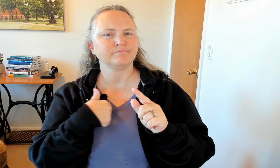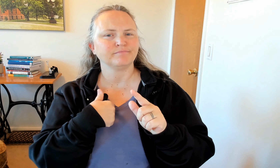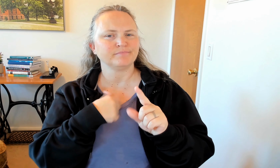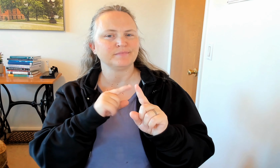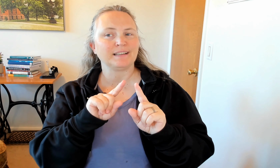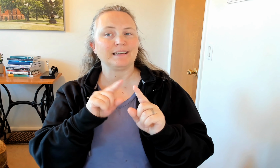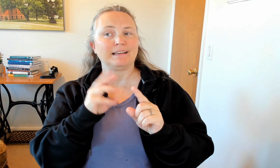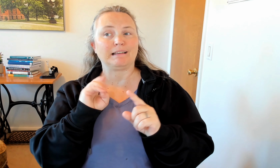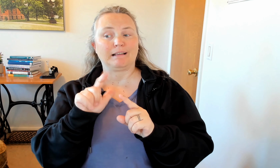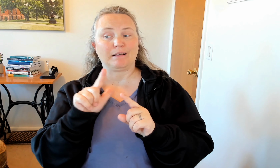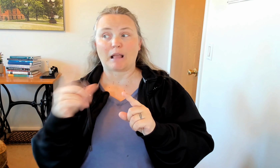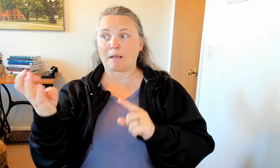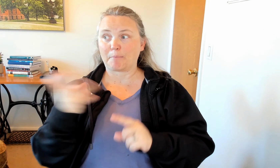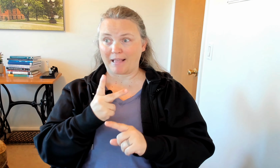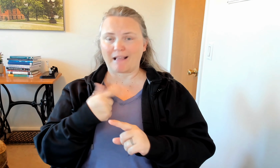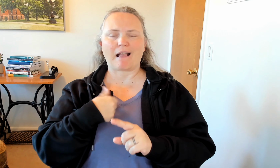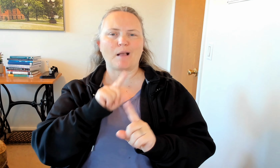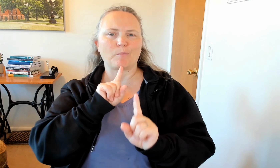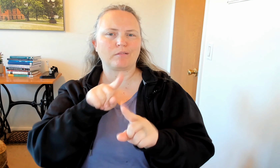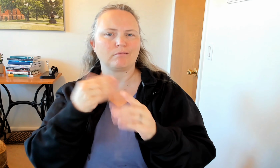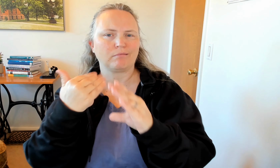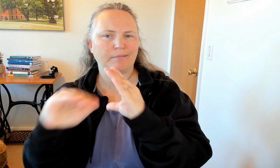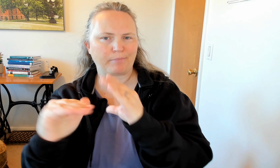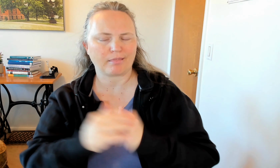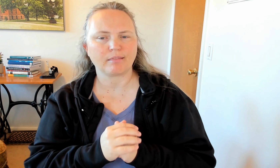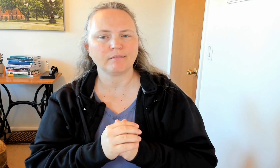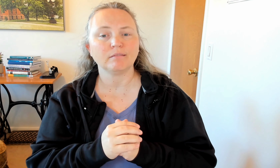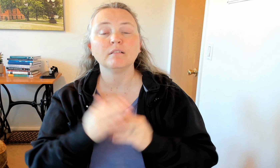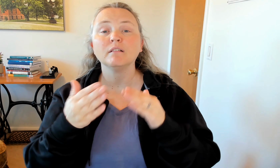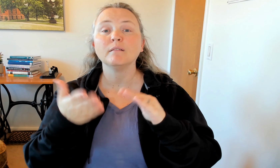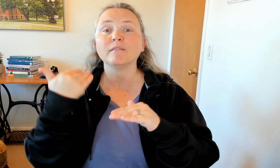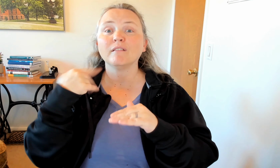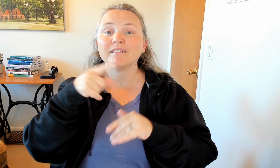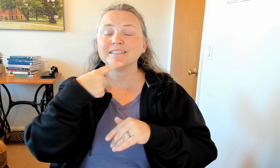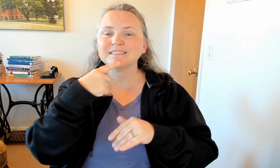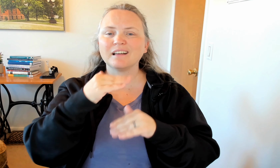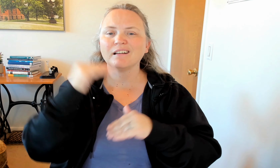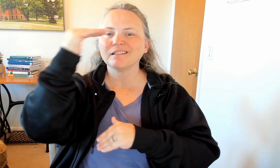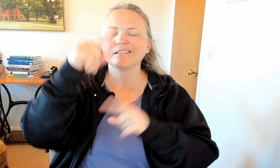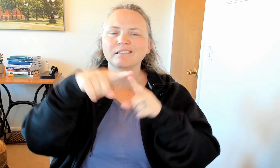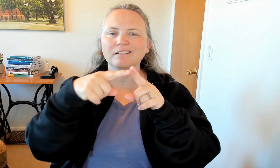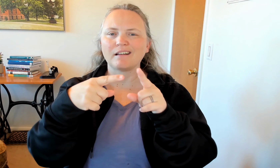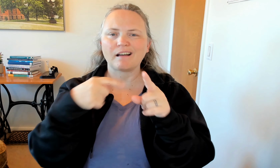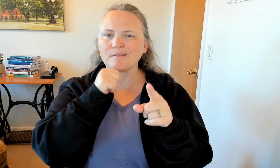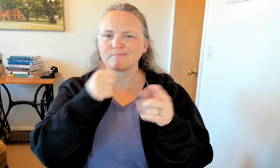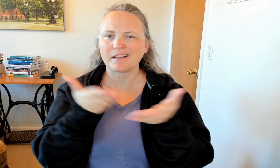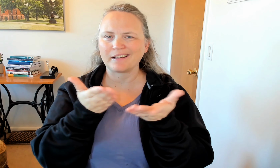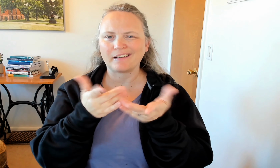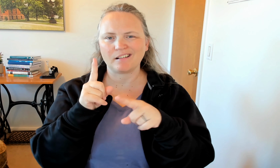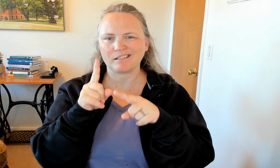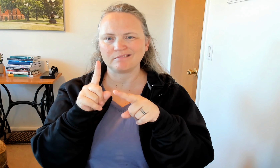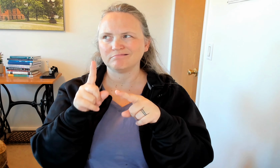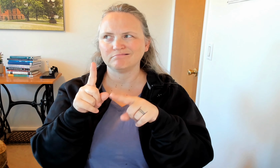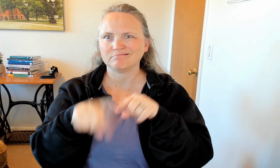And in this case, you'll see, I'll return your message as I'm able, after my return. And then our previous one, it said, because I'm going to be gone so